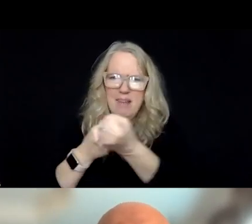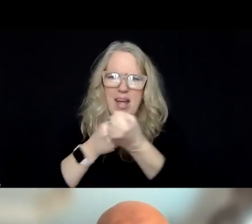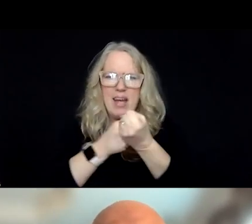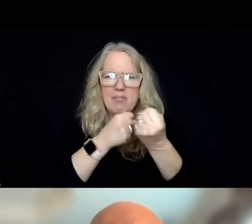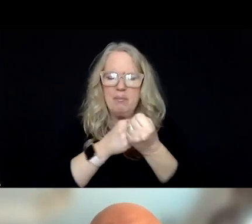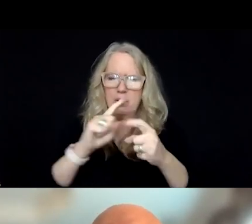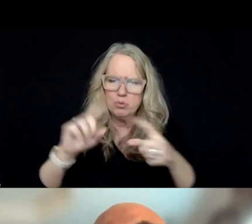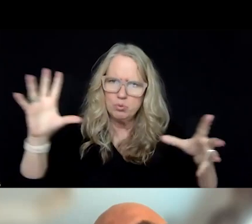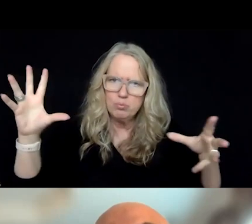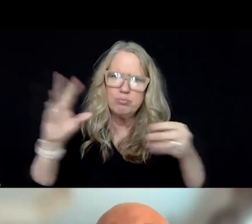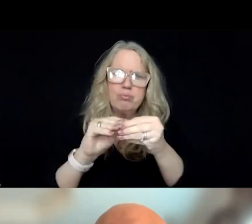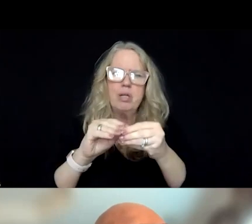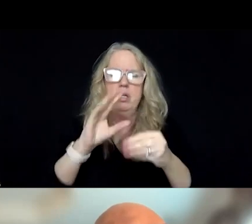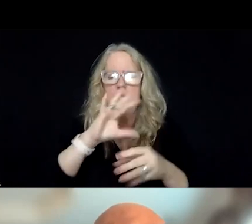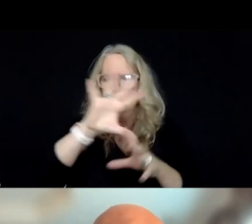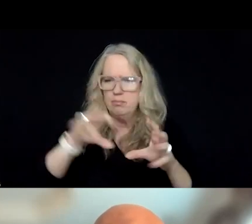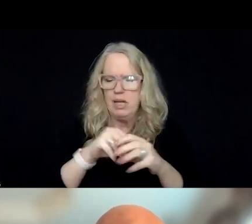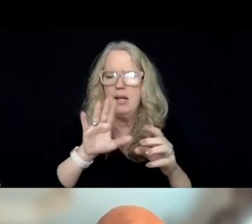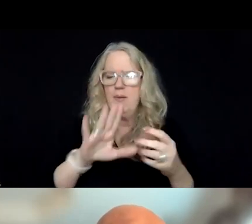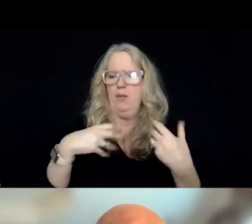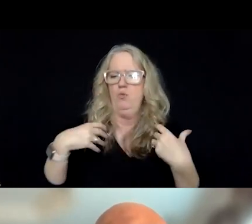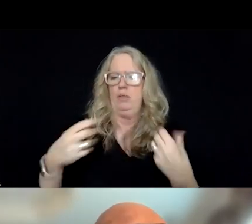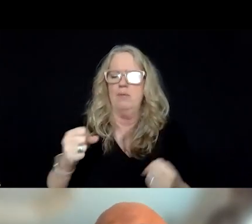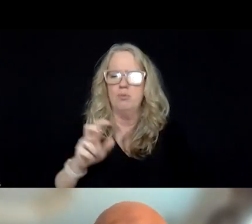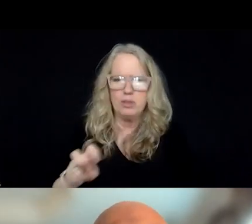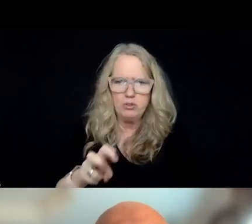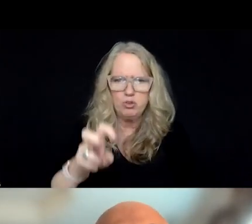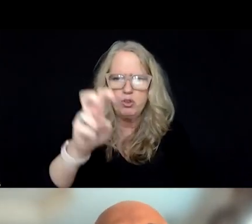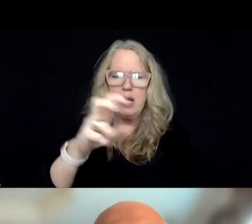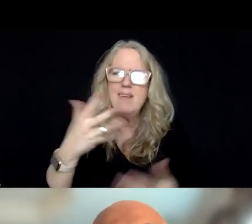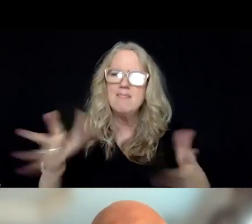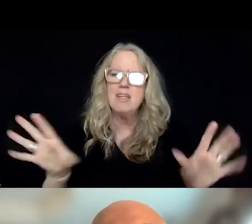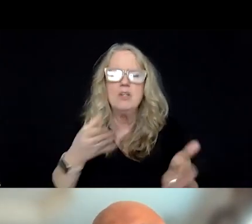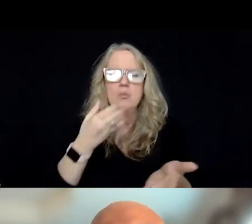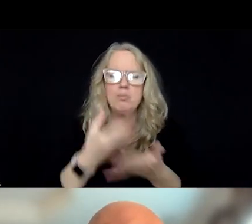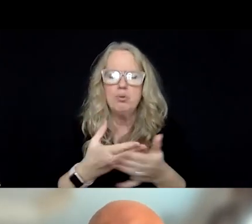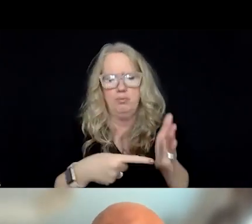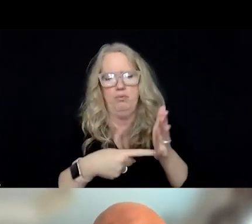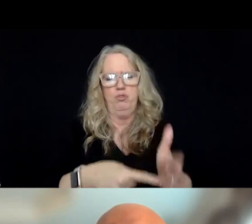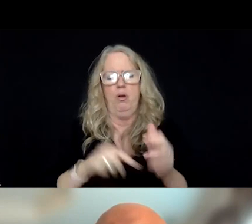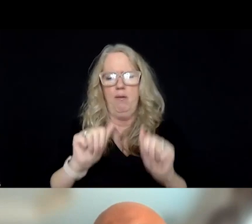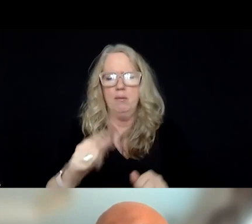OF THE CANDIDATE AND THEIR RECOVERY. IT HAS BEEN PROVEN THAT THROUGH UNDERSTANDING AND SUPPORT, PEOPLE